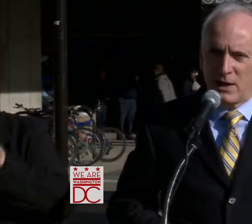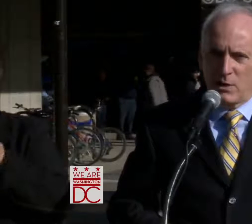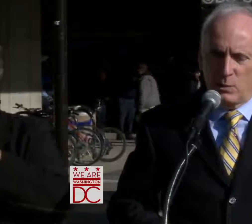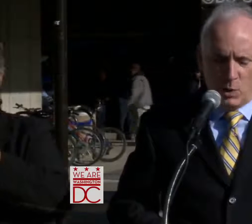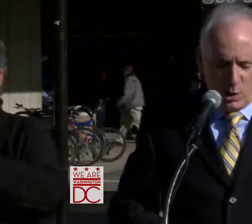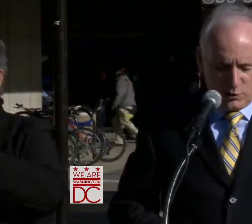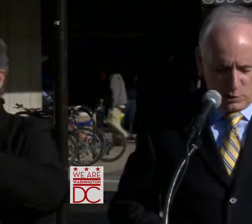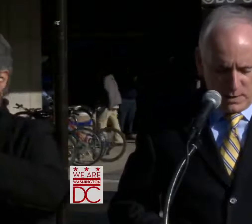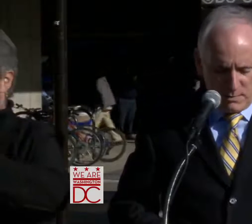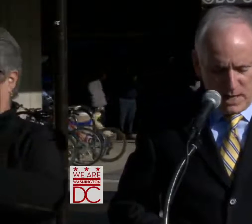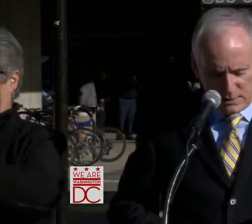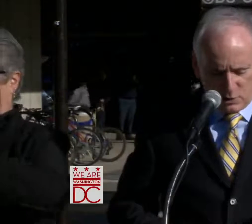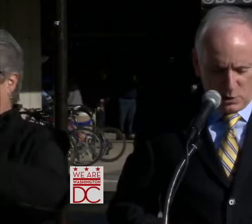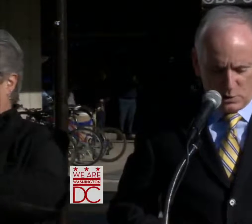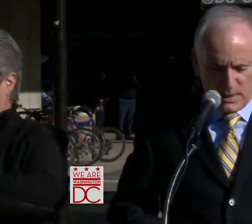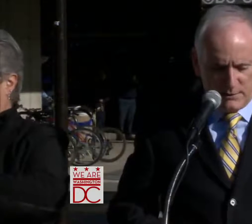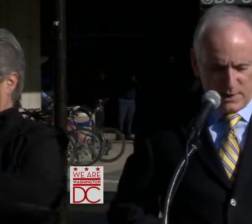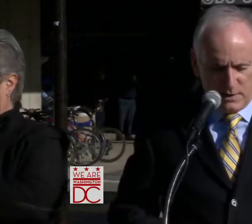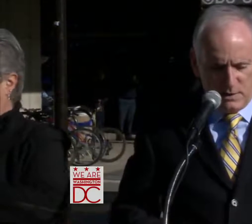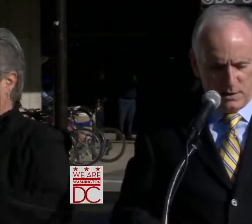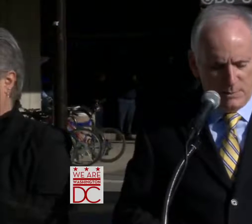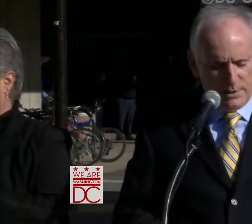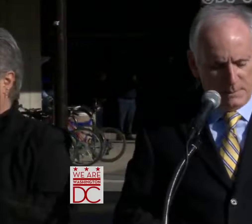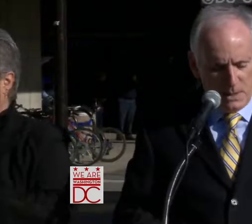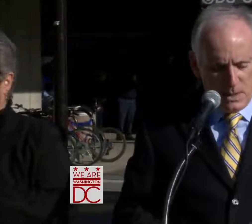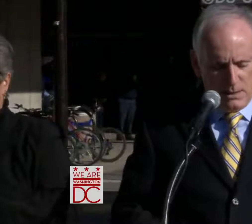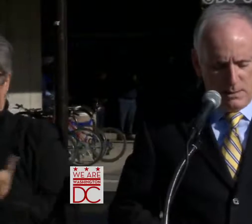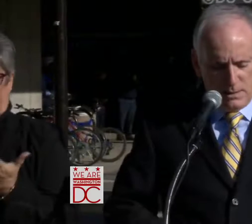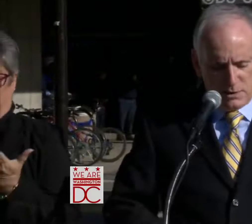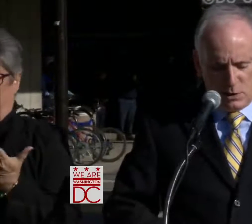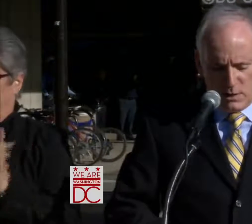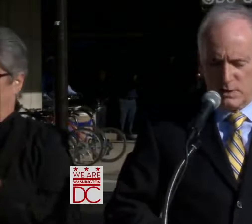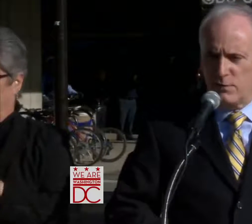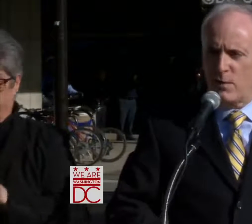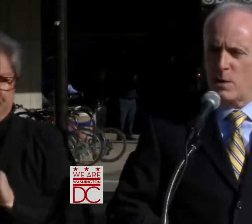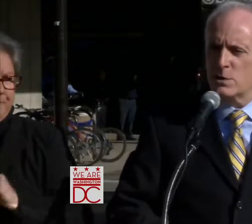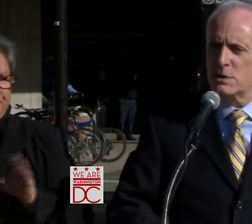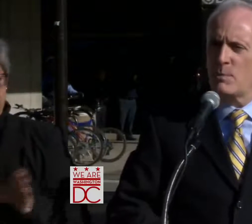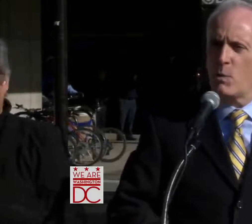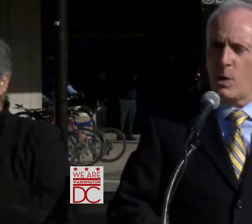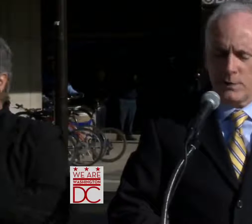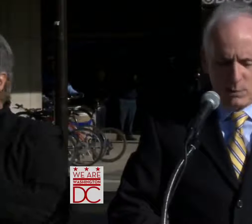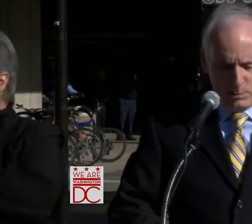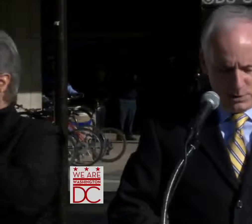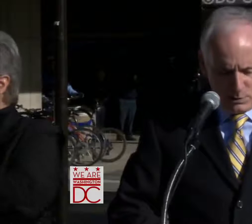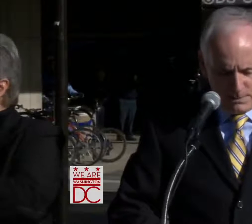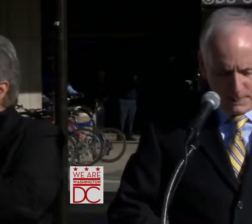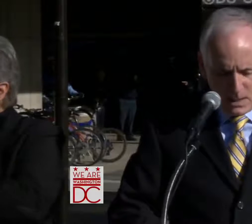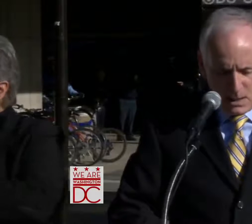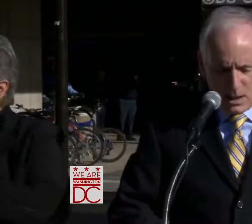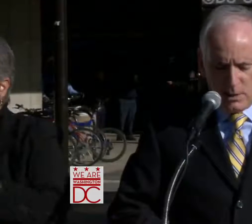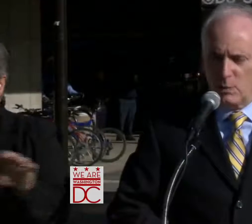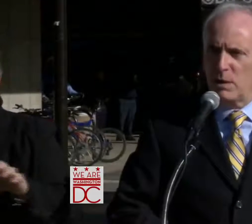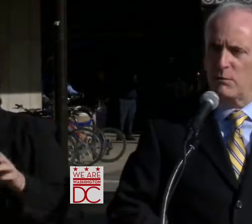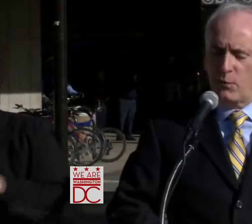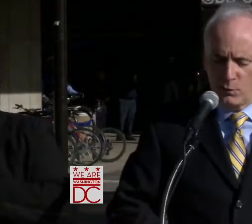THAT AREA WILL ALSO BE IMPACTED. I WILL TALK ABOUT THAT IN A MINUTE. AS FAR AS THE TYPE OF WORK THAT WE WILL BE DOING IT WILL BE FULL